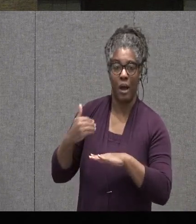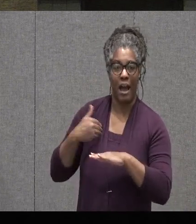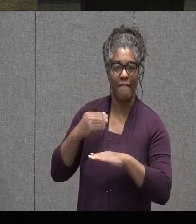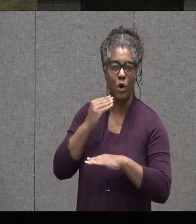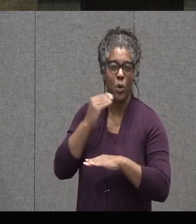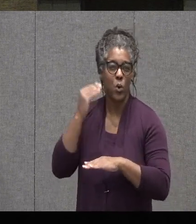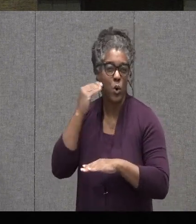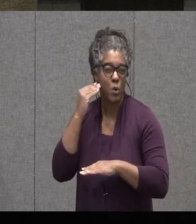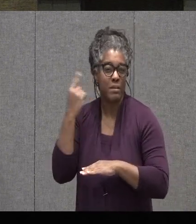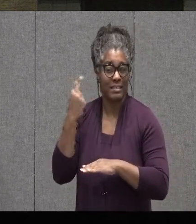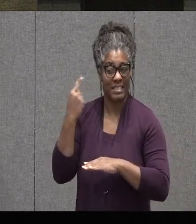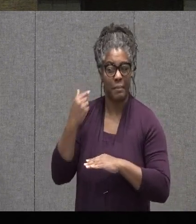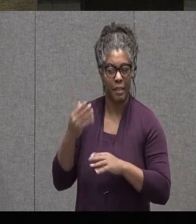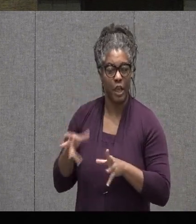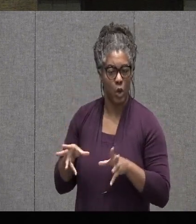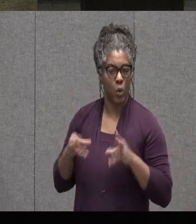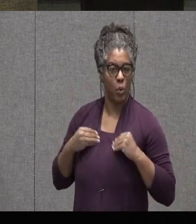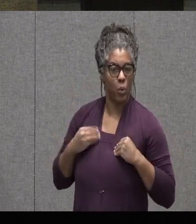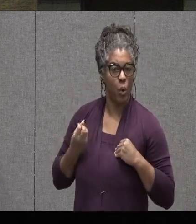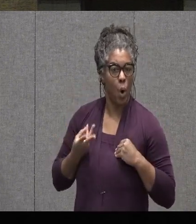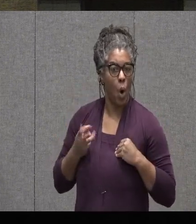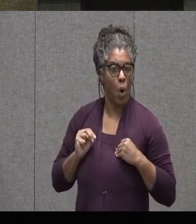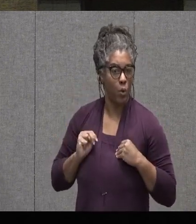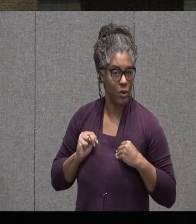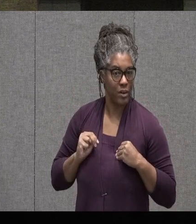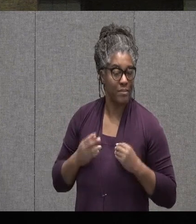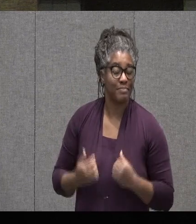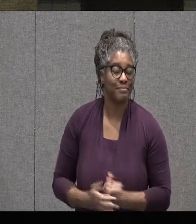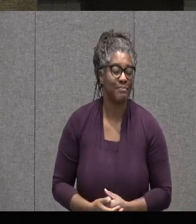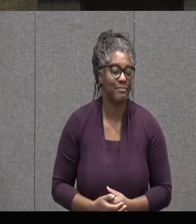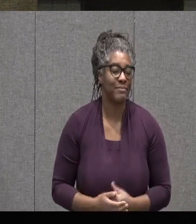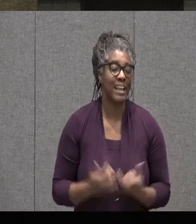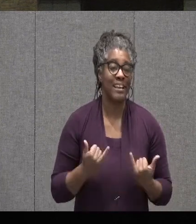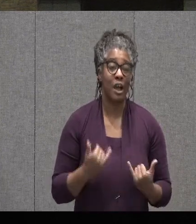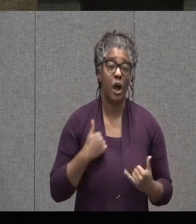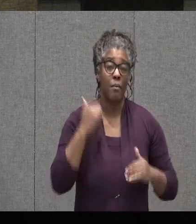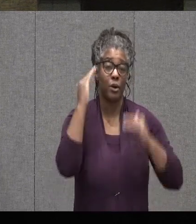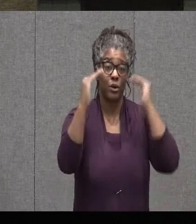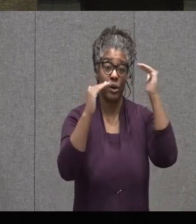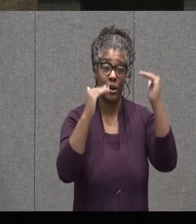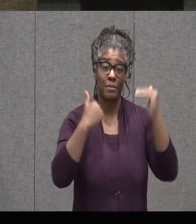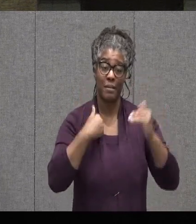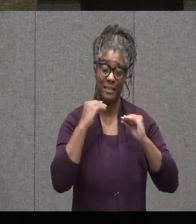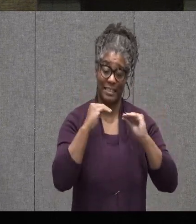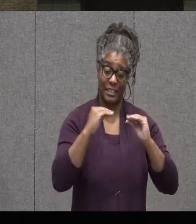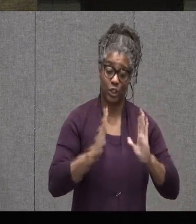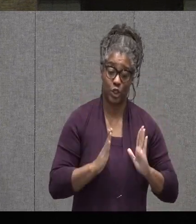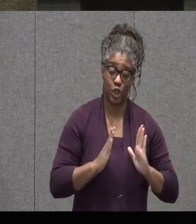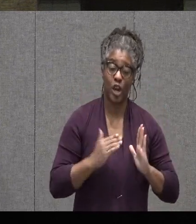Now that I'm a grownup and I'm a teacher, I earn income by teaching kids like you.